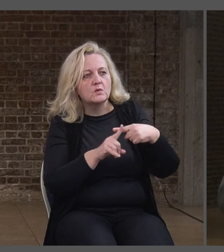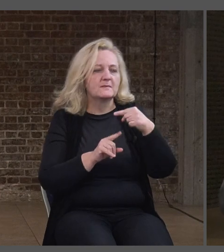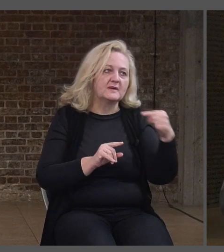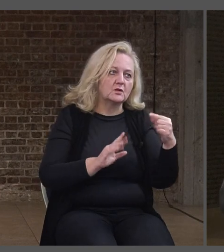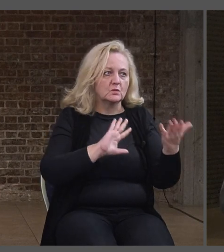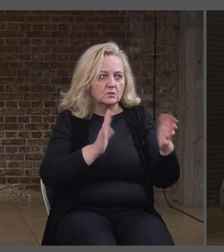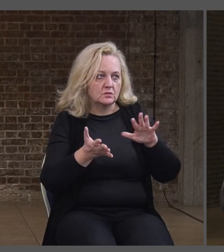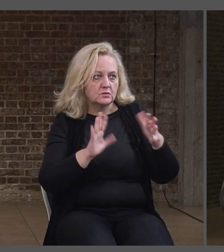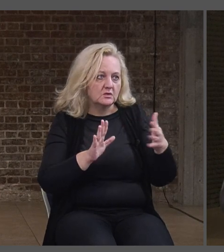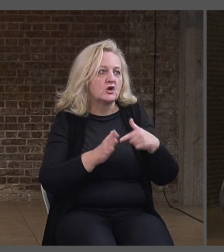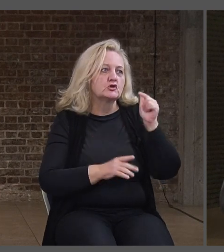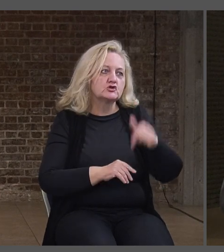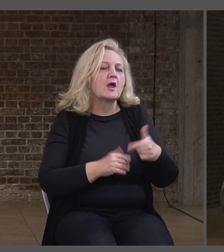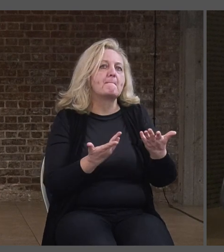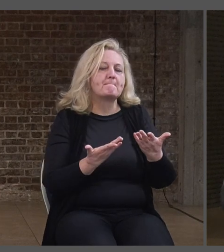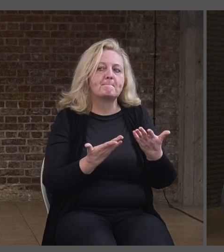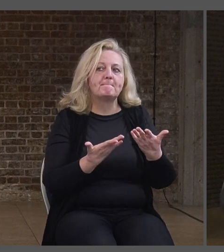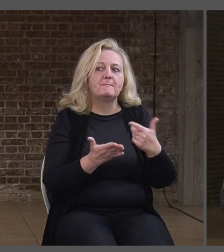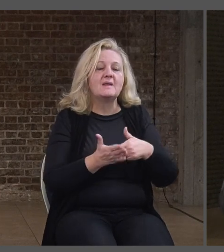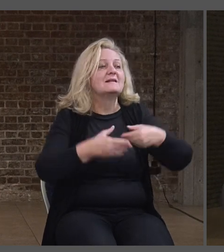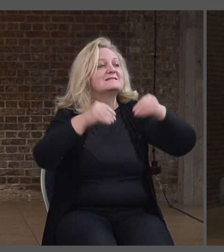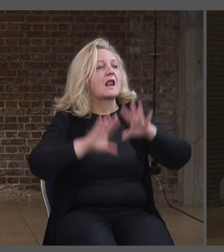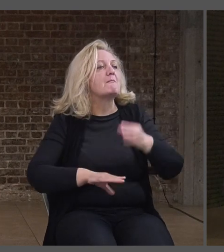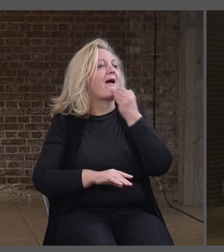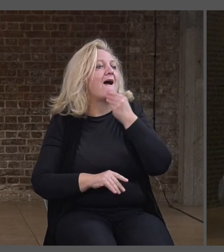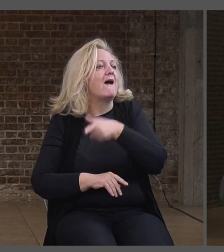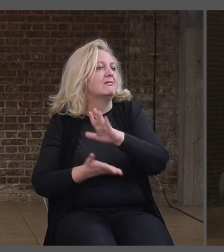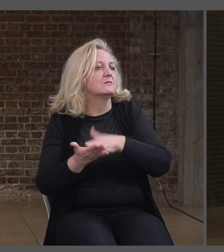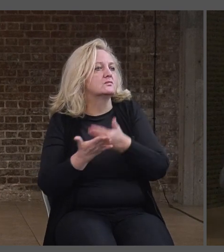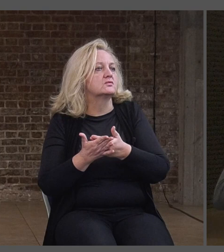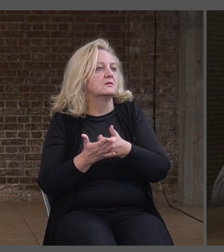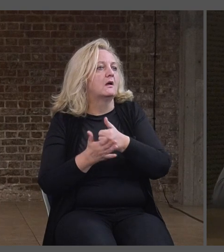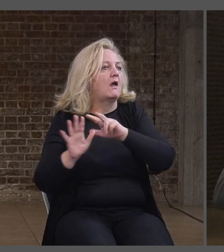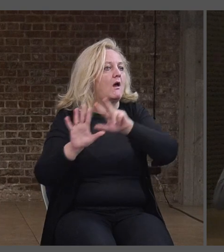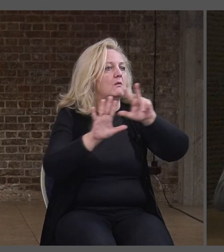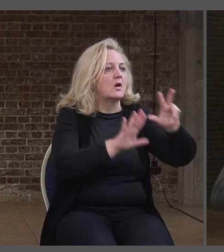because, for example, such grocery shop, they mostly have two shifts of eight hours each,